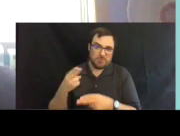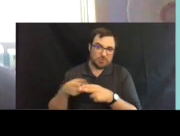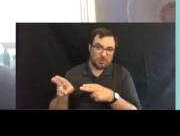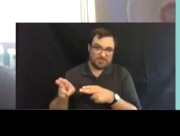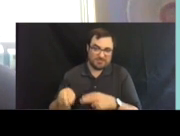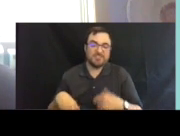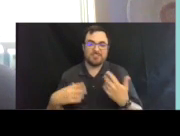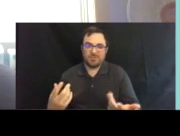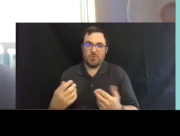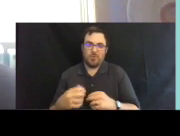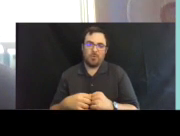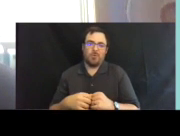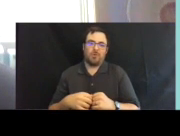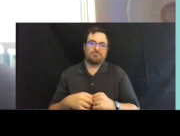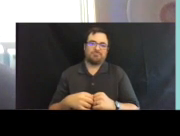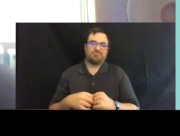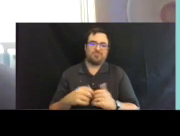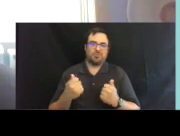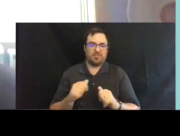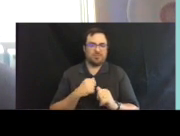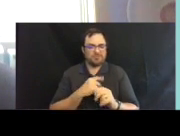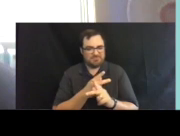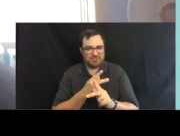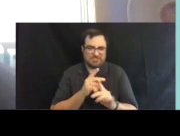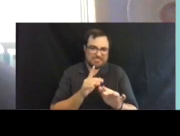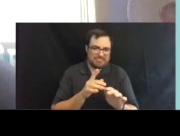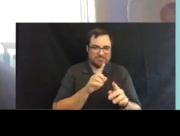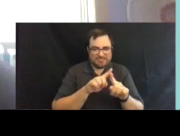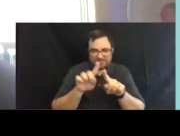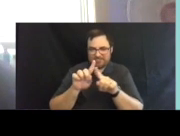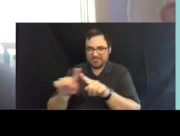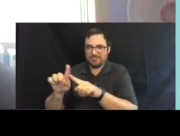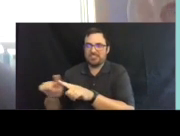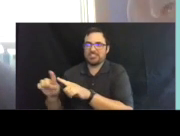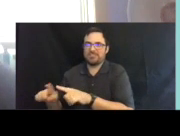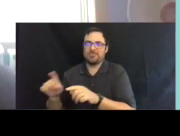would try to build in those types of activities. So